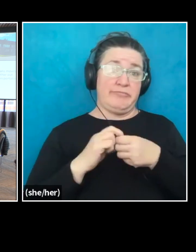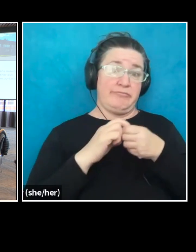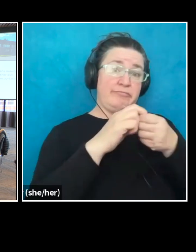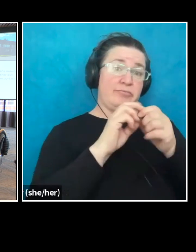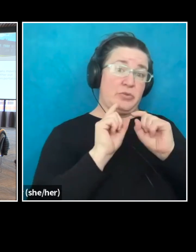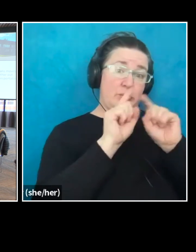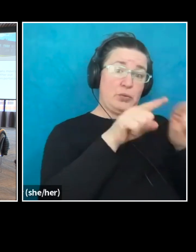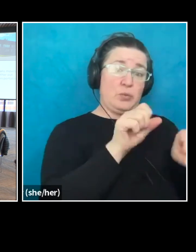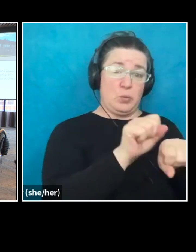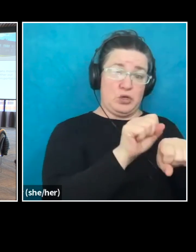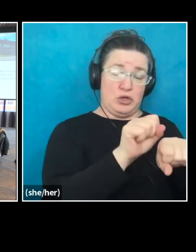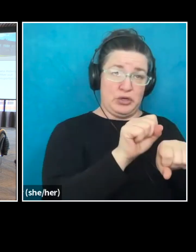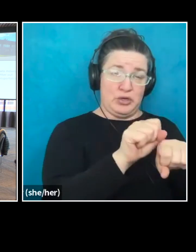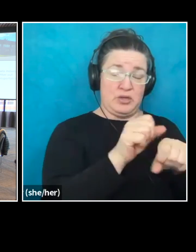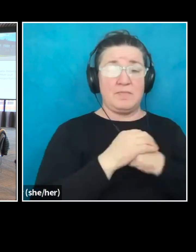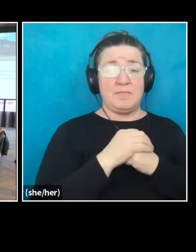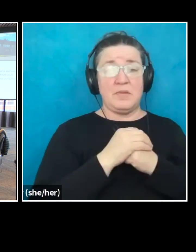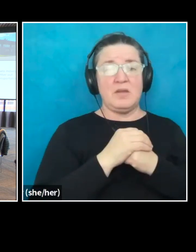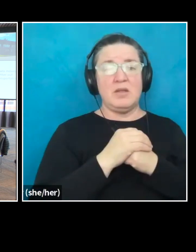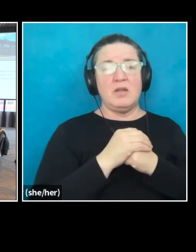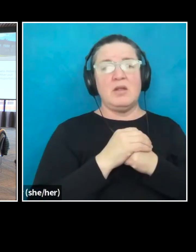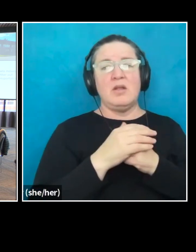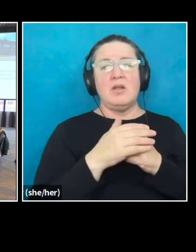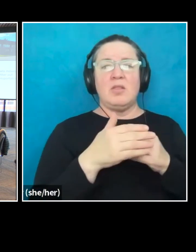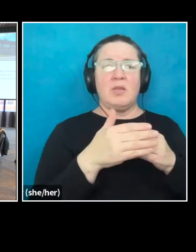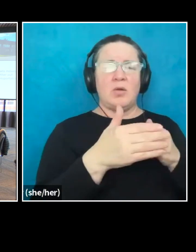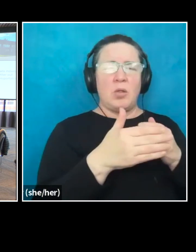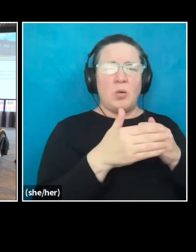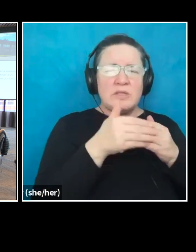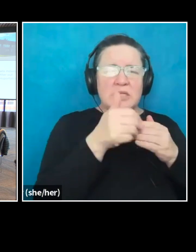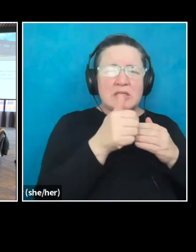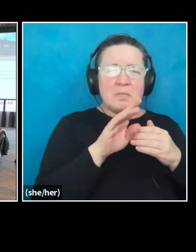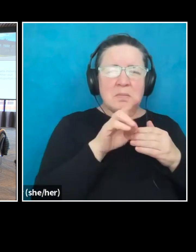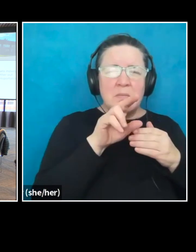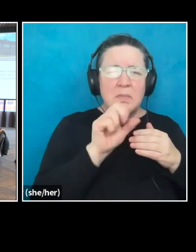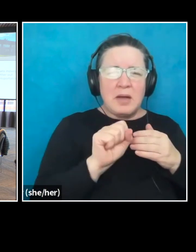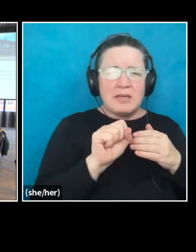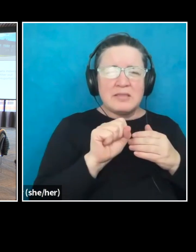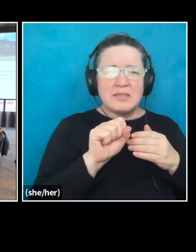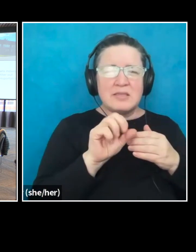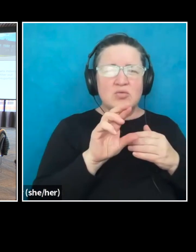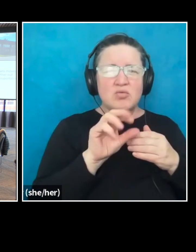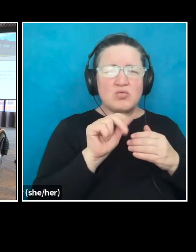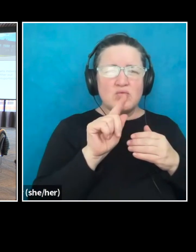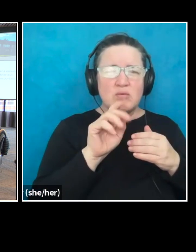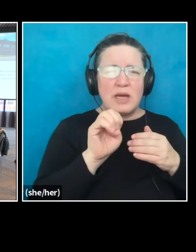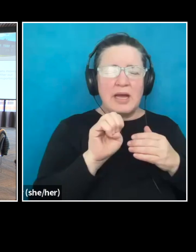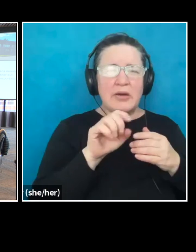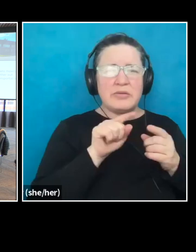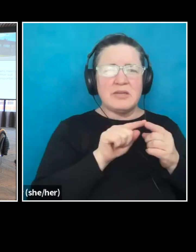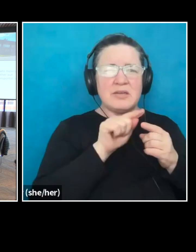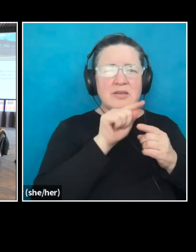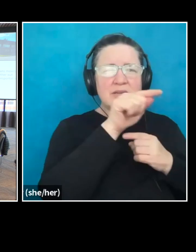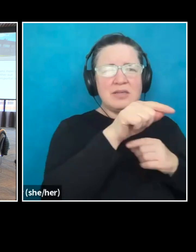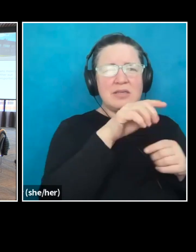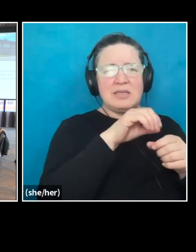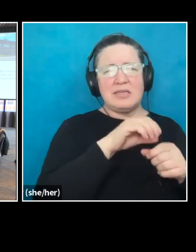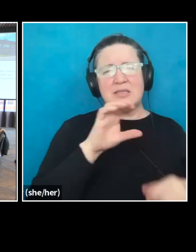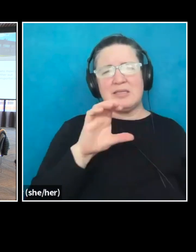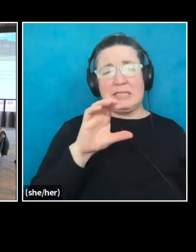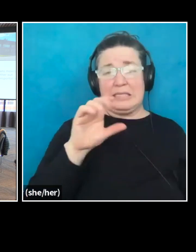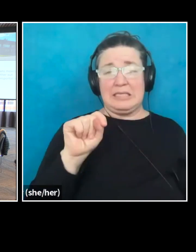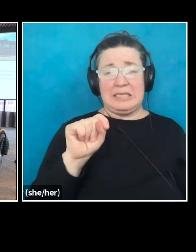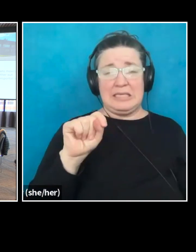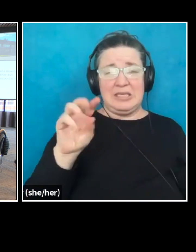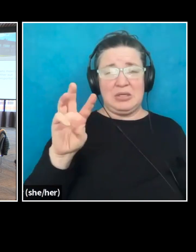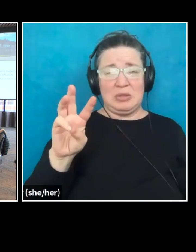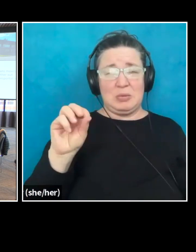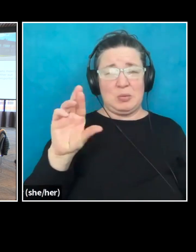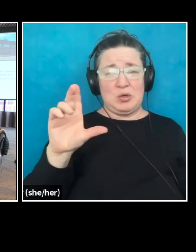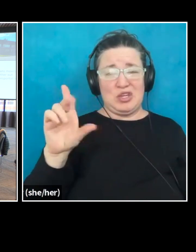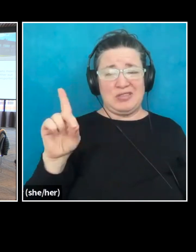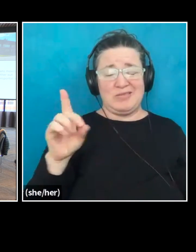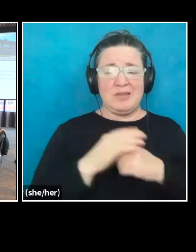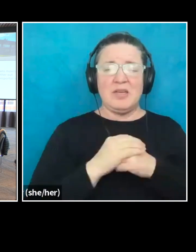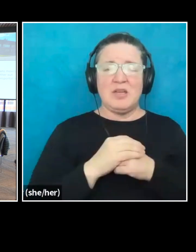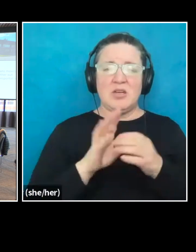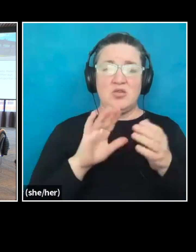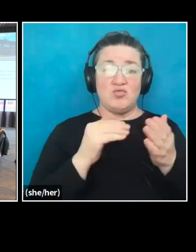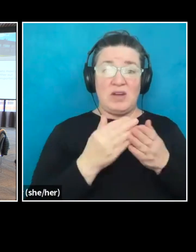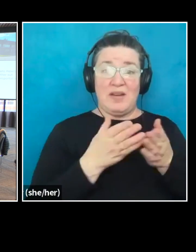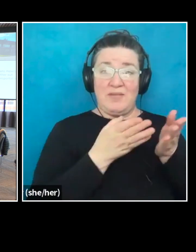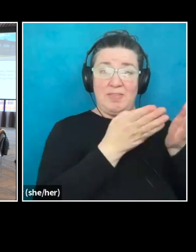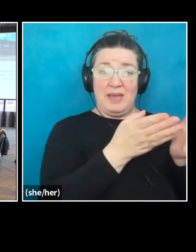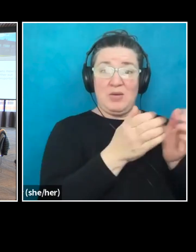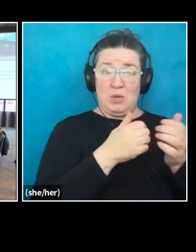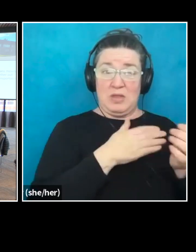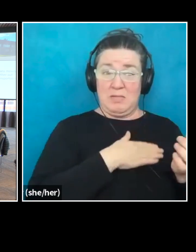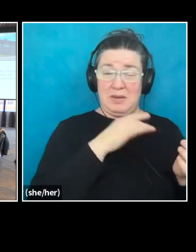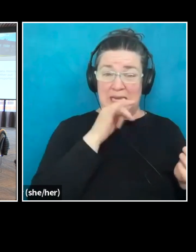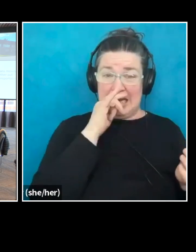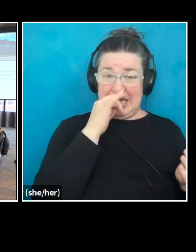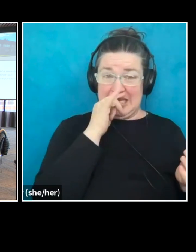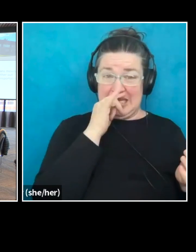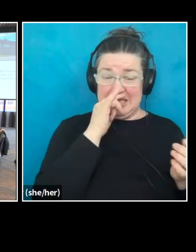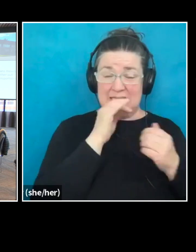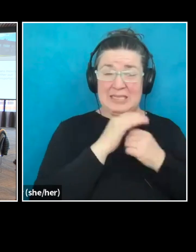uh bus route up in CT world. Uh that is very useful. But uh getting there with my kids uh means